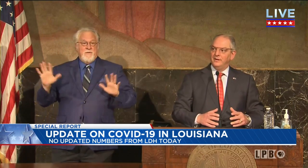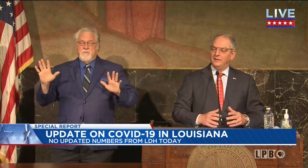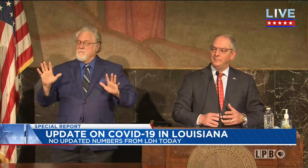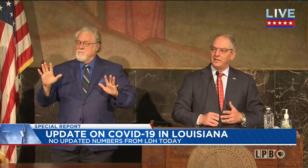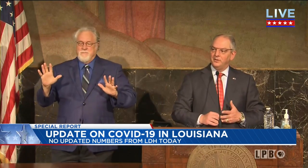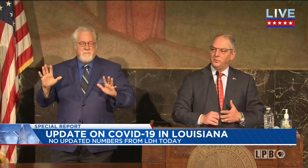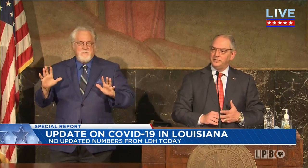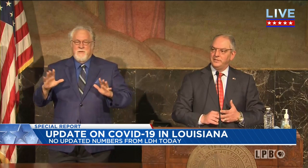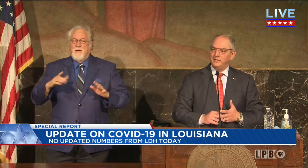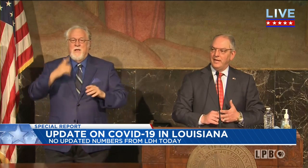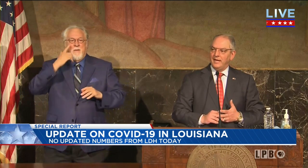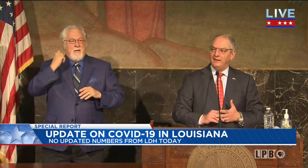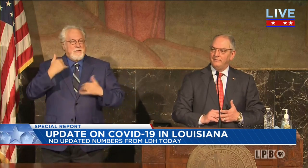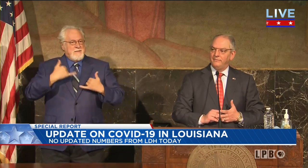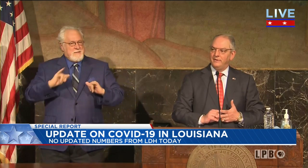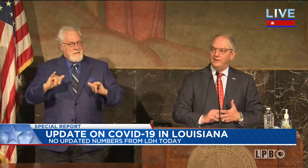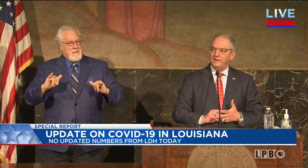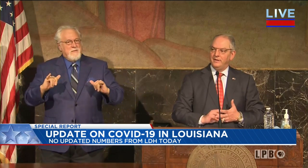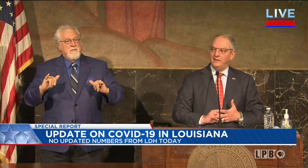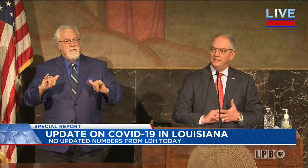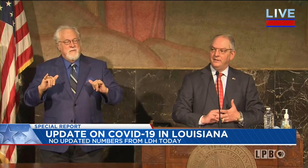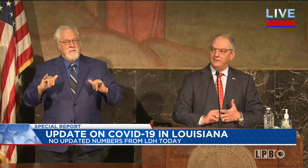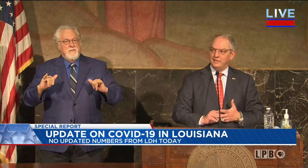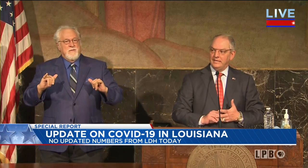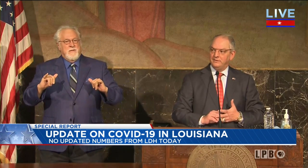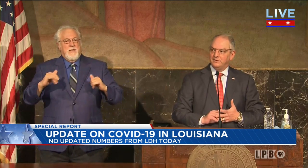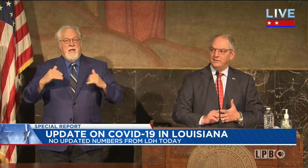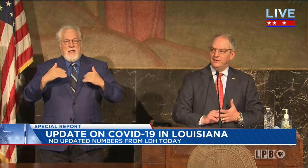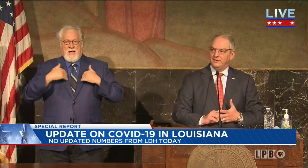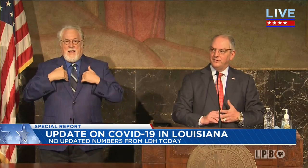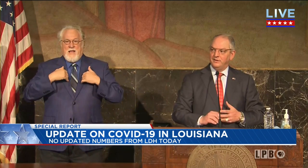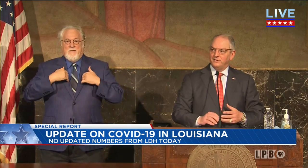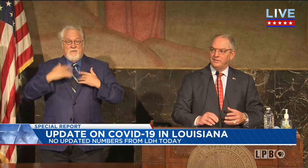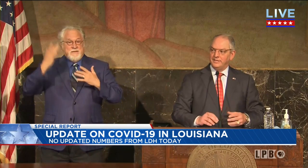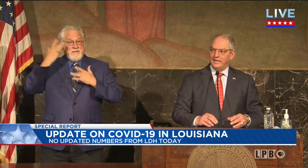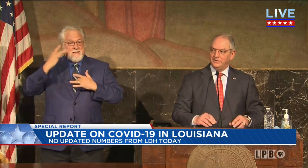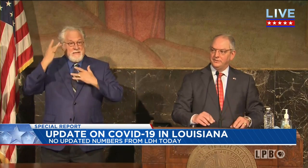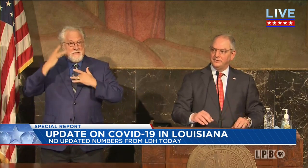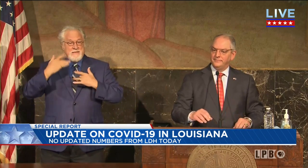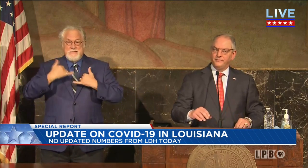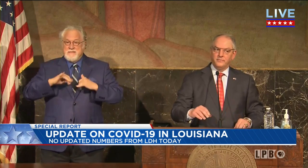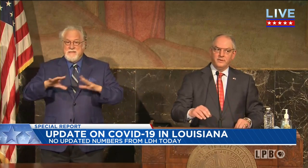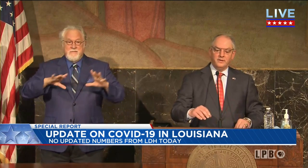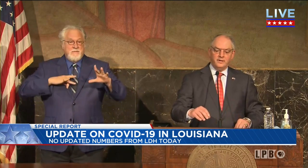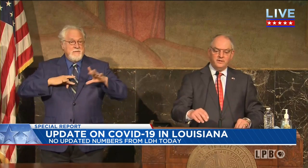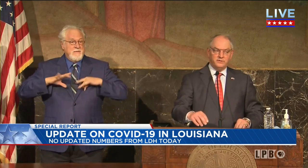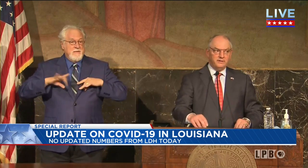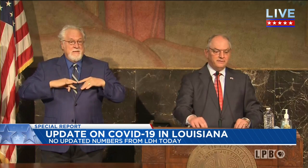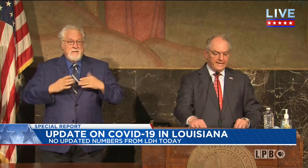AND FLATTENING THE CURVE ISN'T SOMETHING YOU DO ONCE AND FORGET ABOUT IT BECAUSE IT'S OVER.